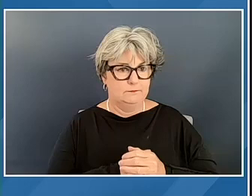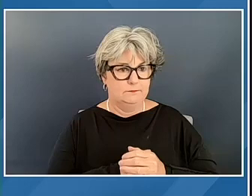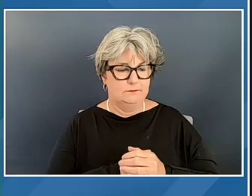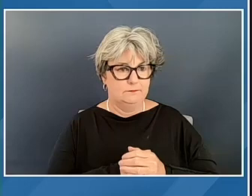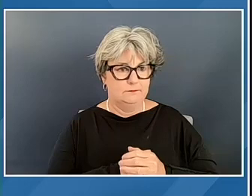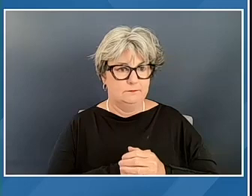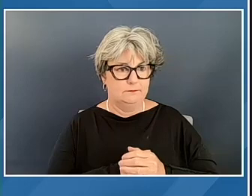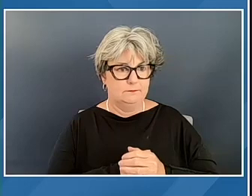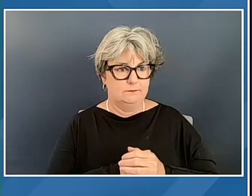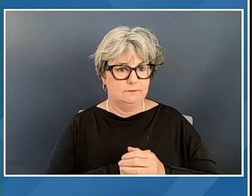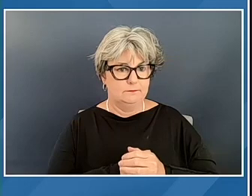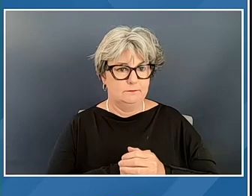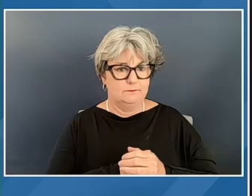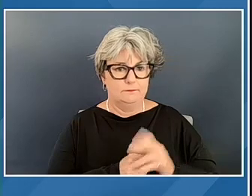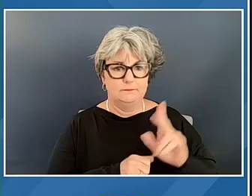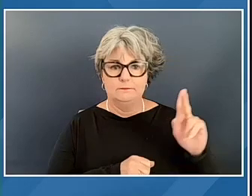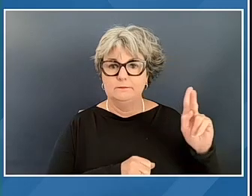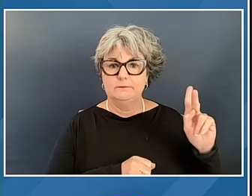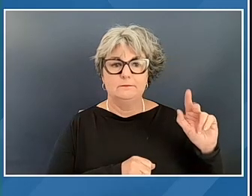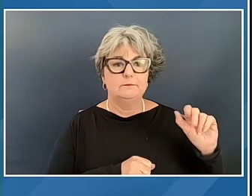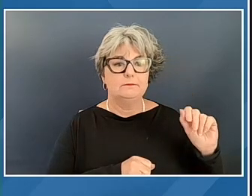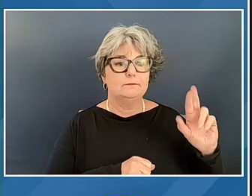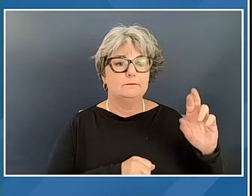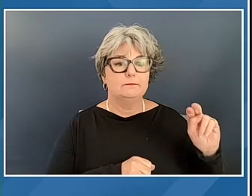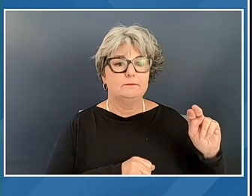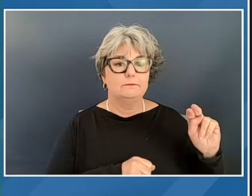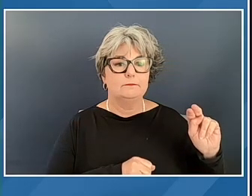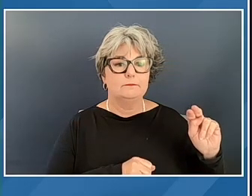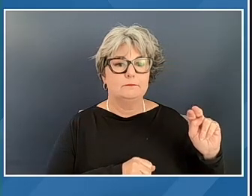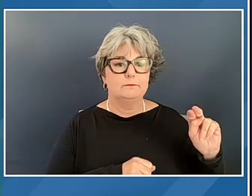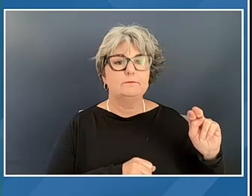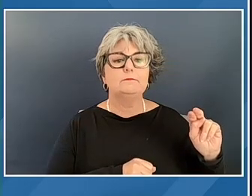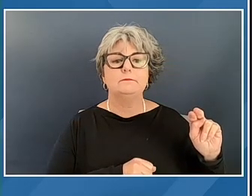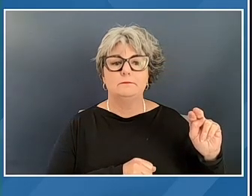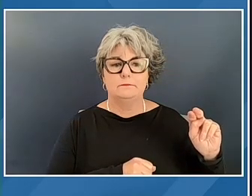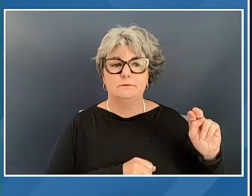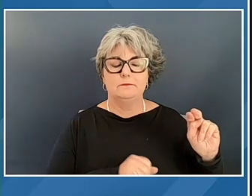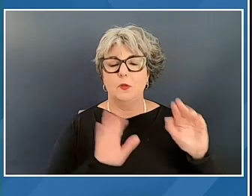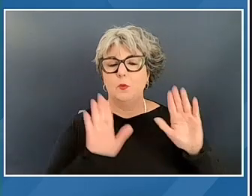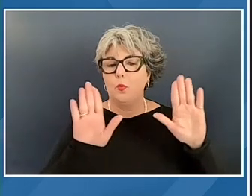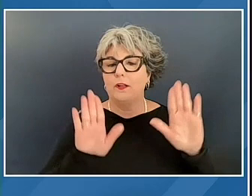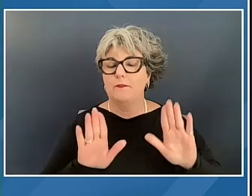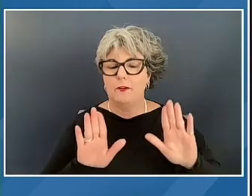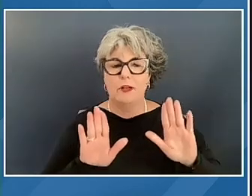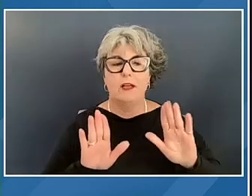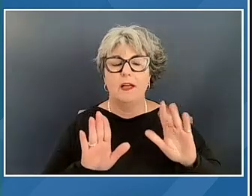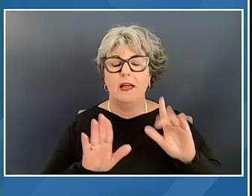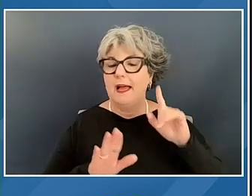Karen, can you hear me? I can. Wonderful. And I can hear you. Yay!